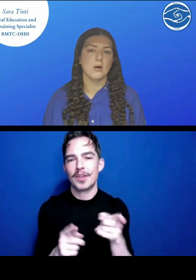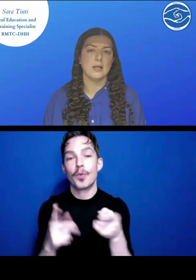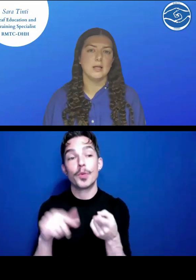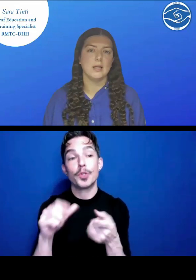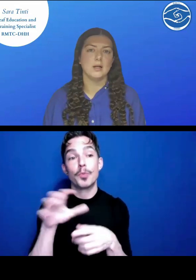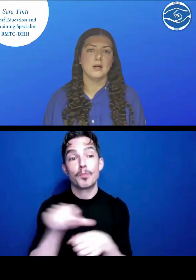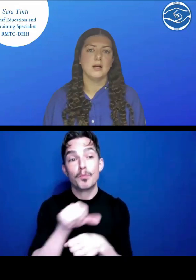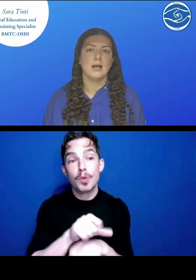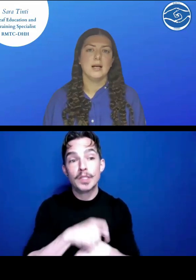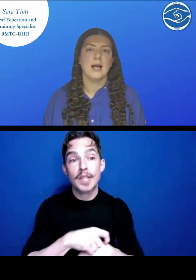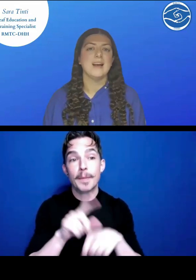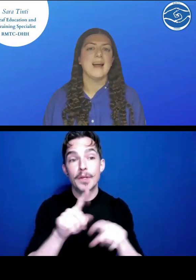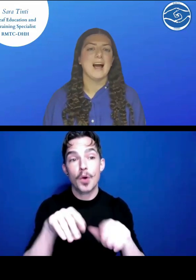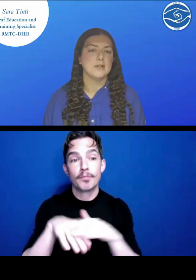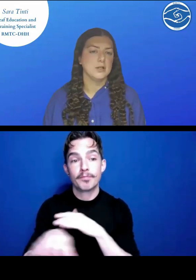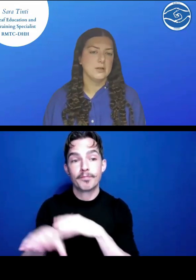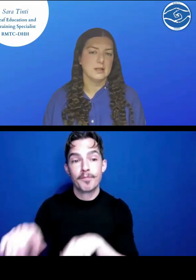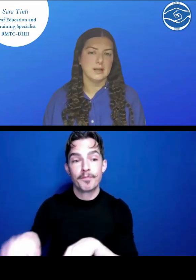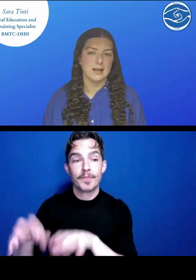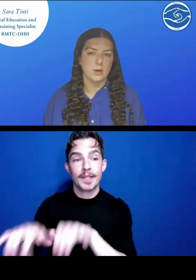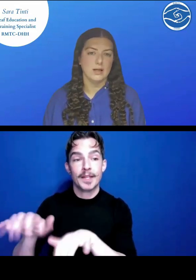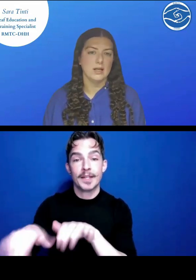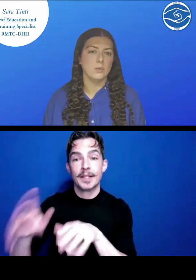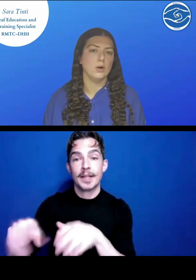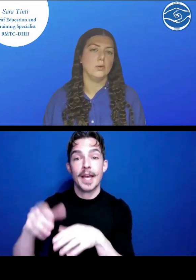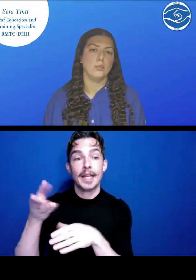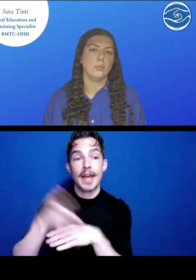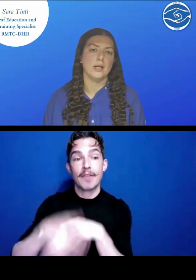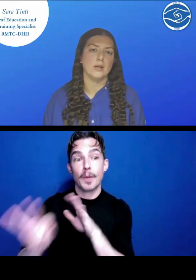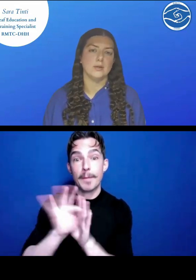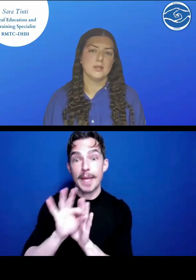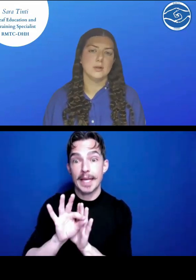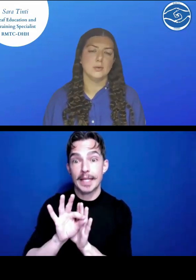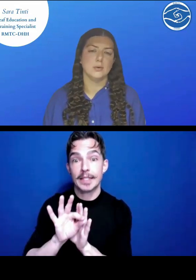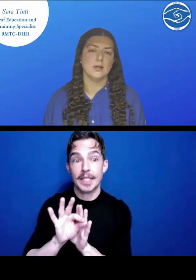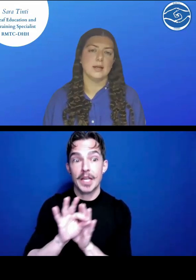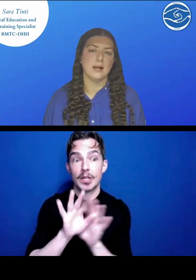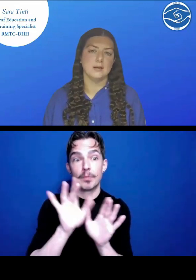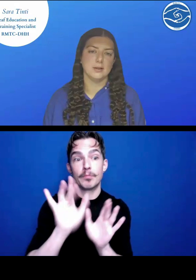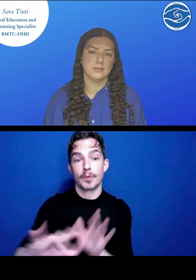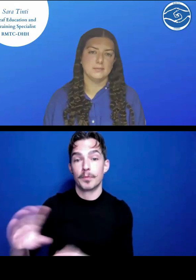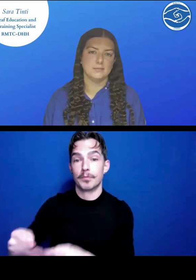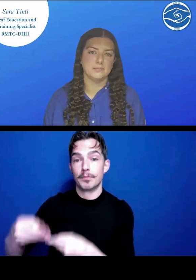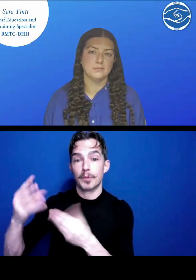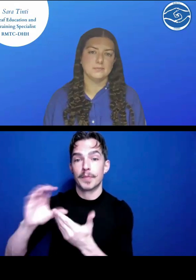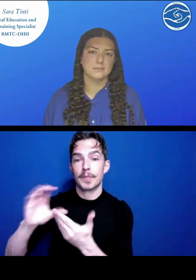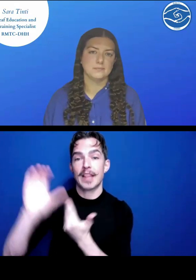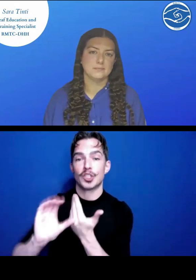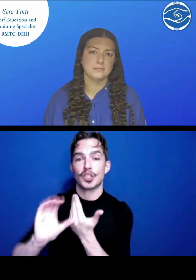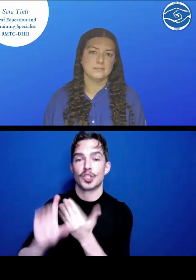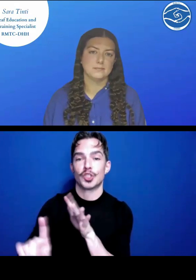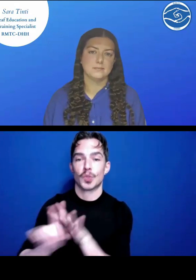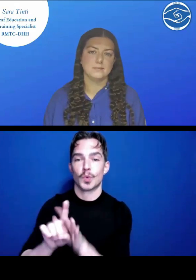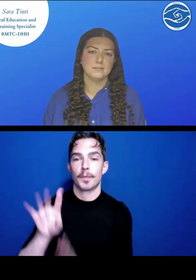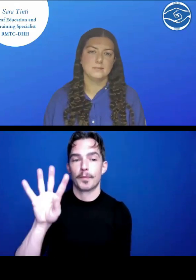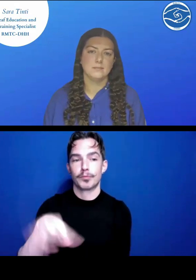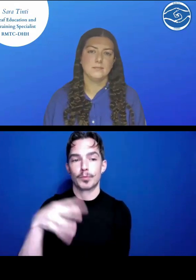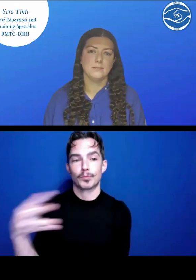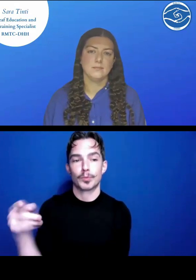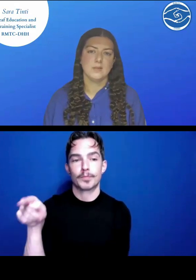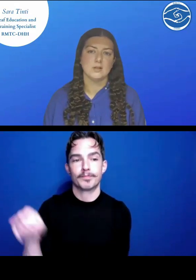you go in here and then after you select one, it will bring you to the calendar. So